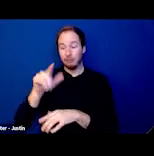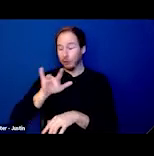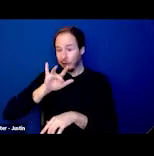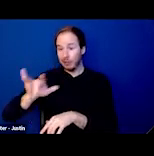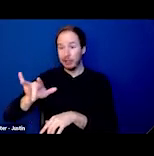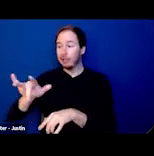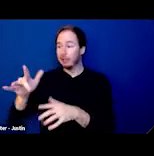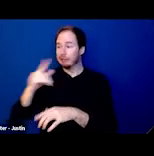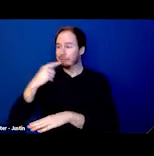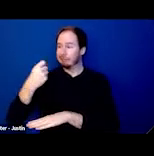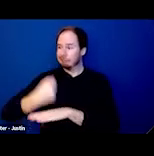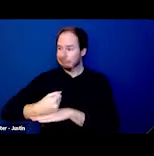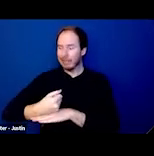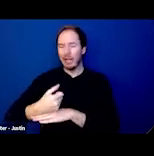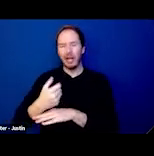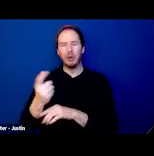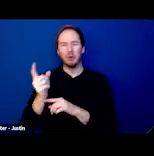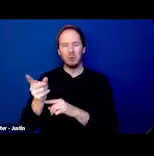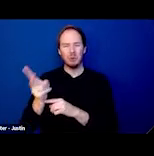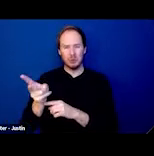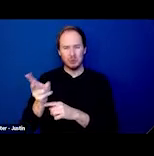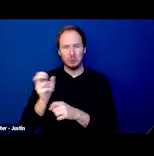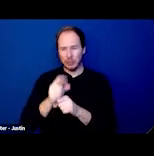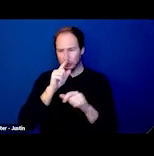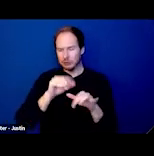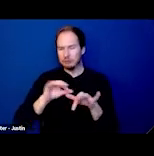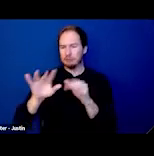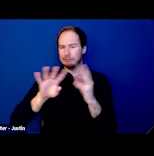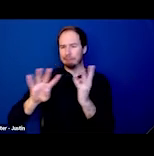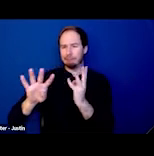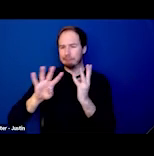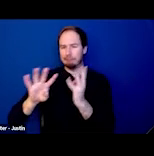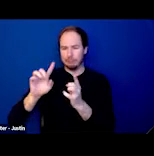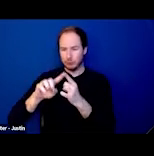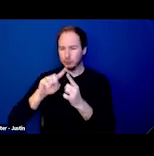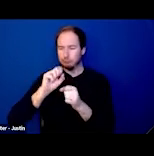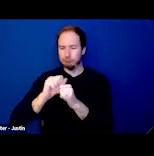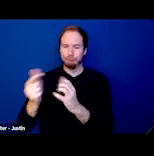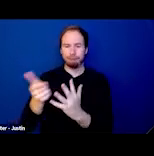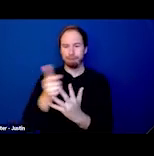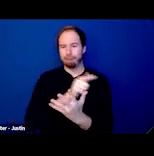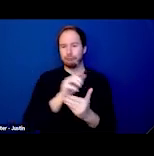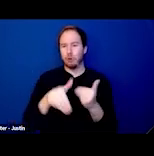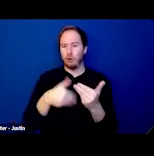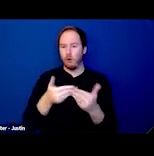and give it another try. And yeah, with that, next slide,